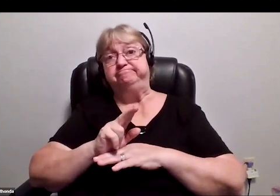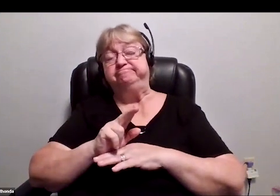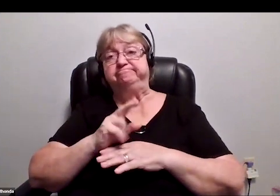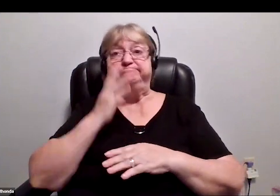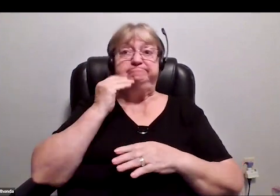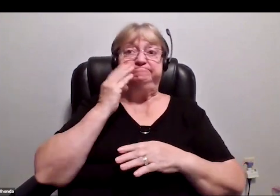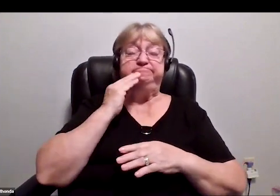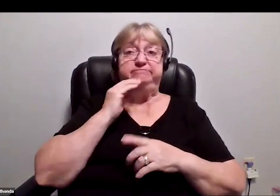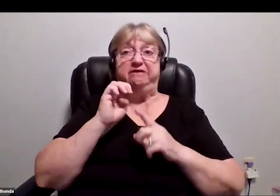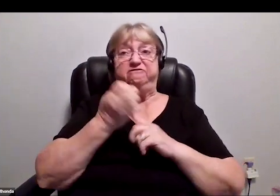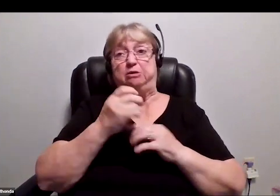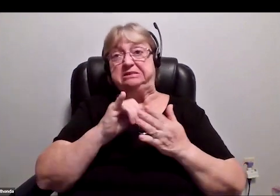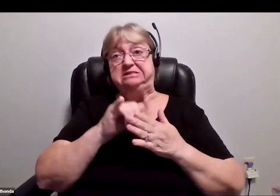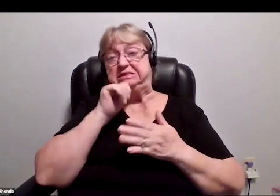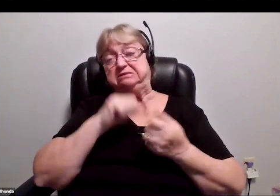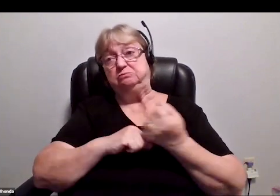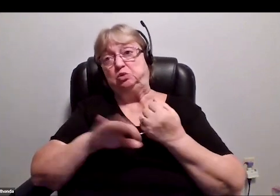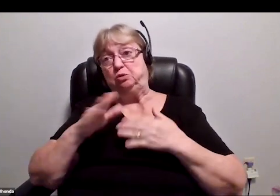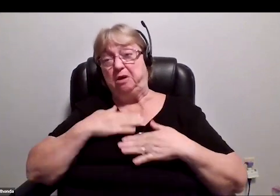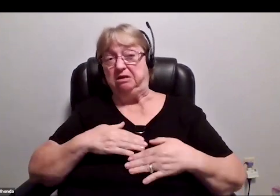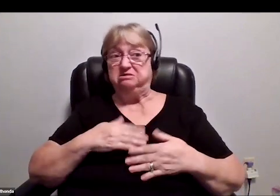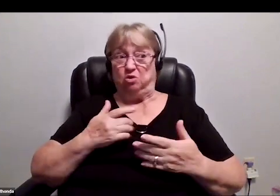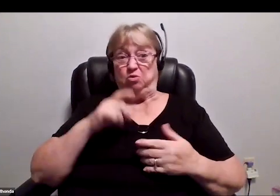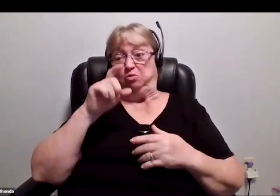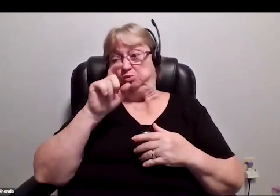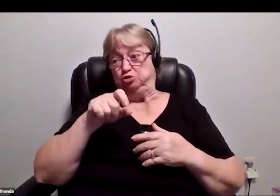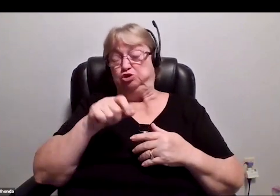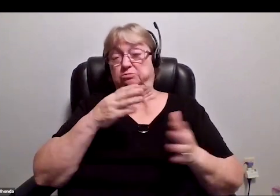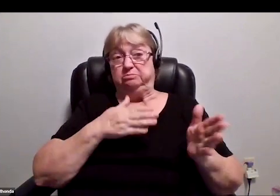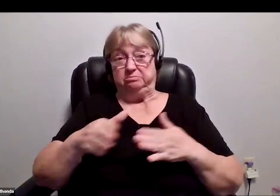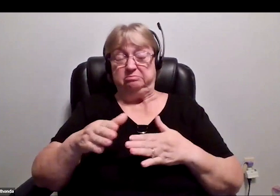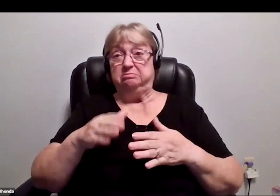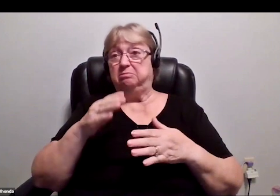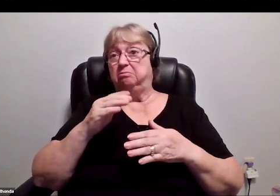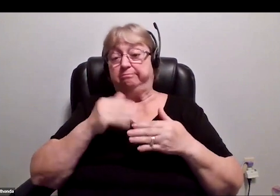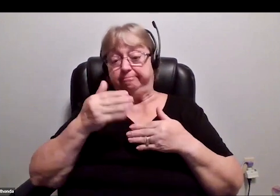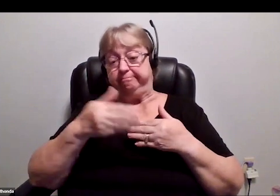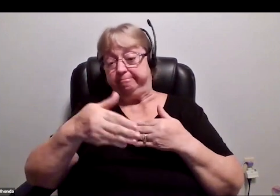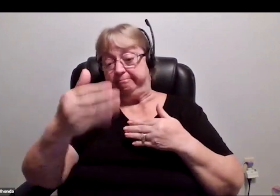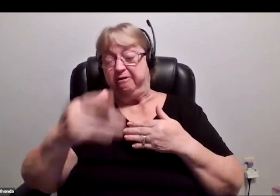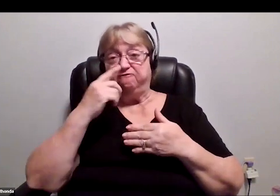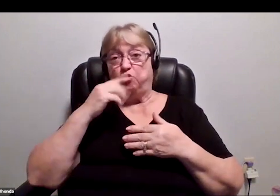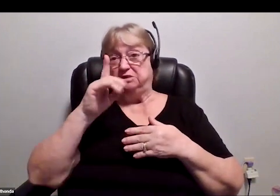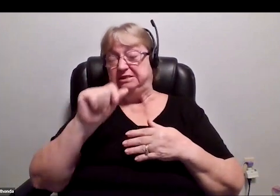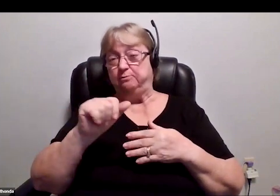and learning to work around. We should be planning at every step for disabled space futures. That's one of the reasons I really love AstroAccess,